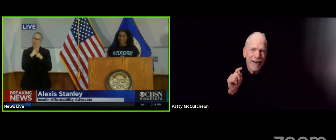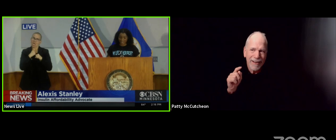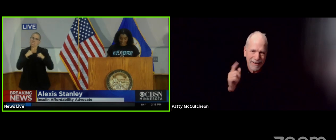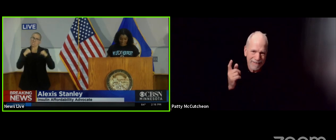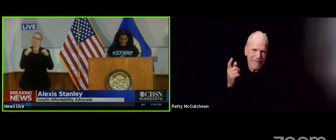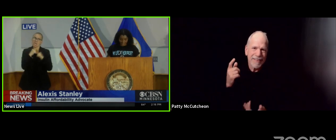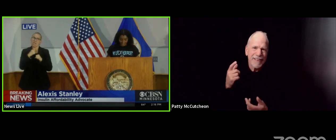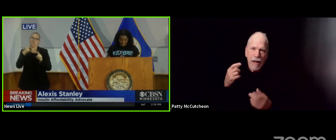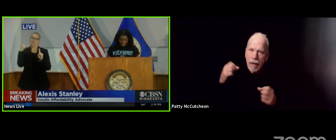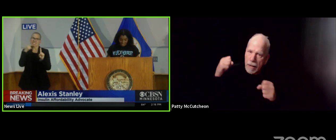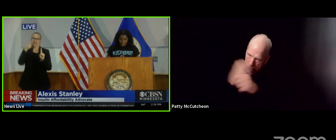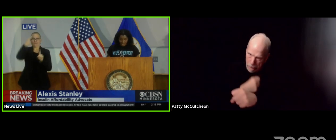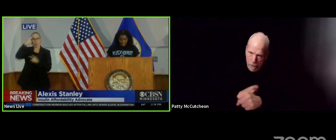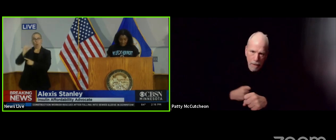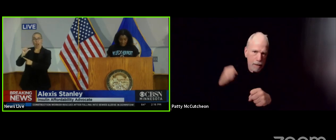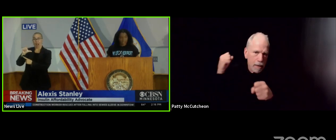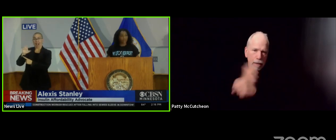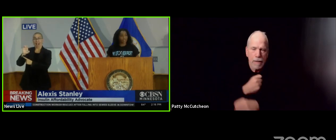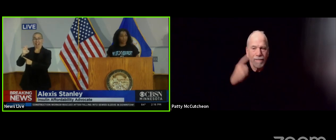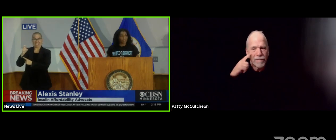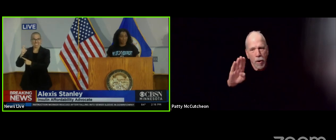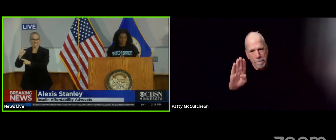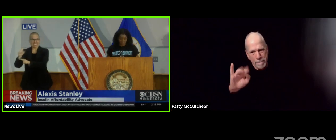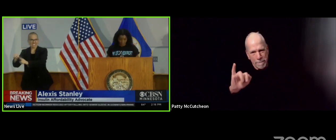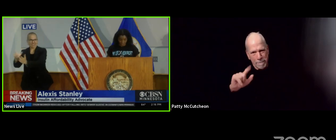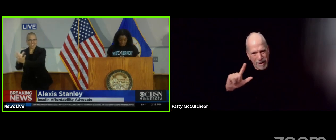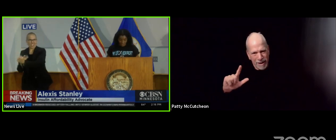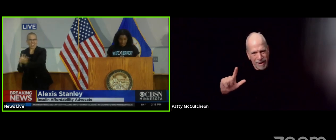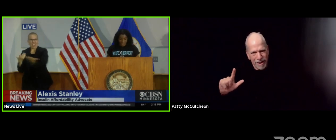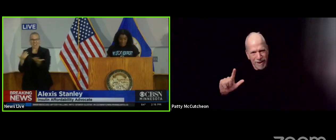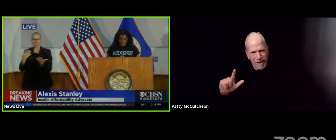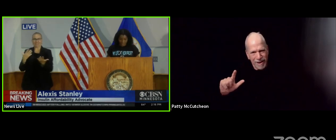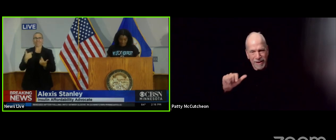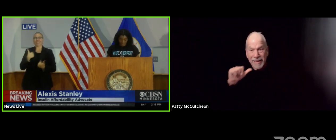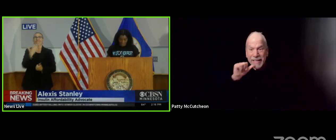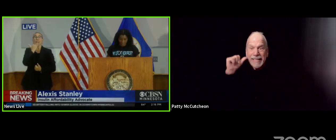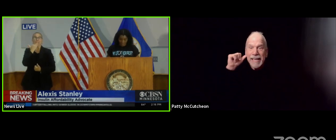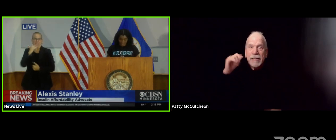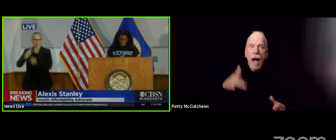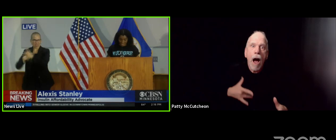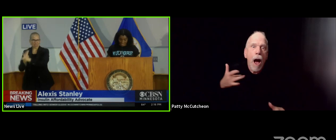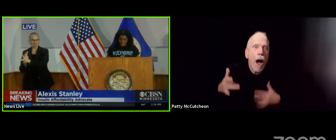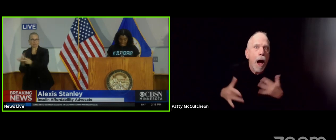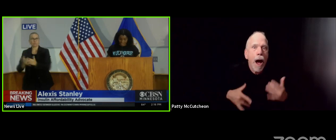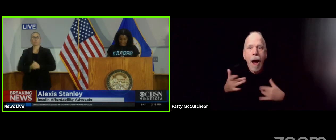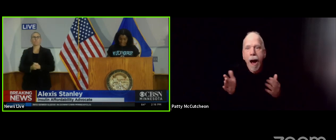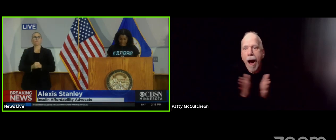EXCITED TRYING TO FIGURE OUT HOW TO EXPRESS MY EMOTIONS WHILE ALEC'S BILL IS BEING IMPLEMENTED TODAY ACROSS THE STATE OF